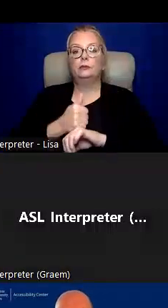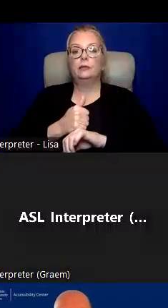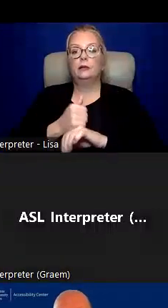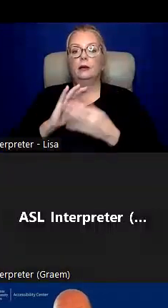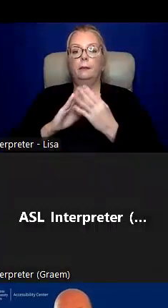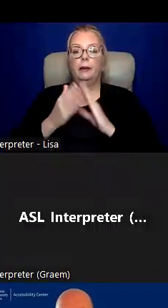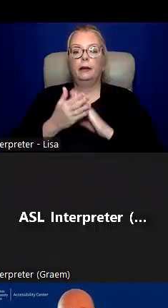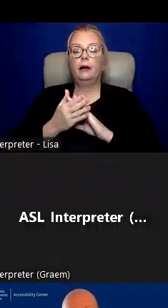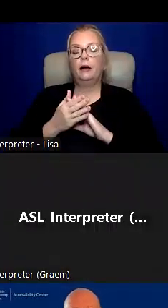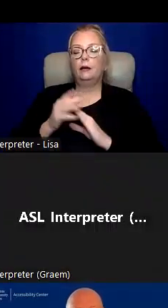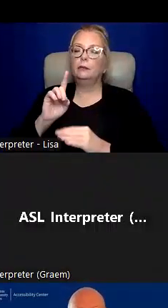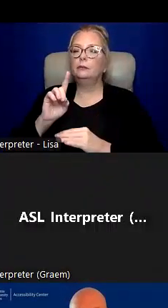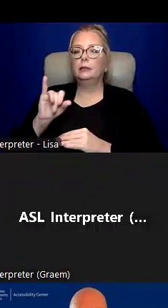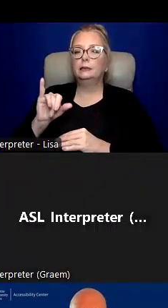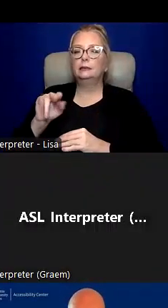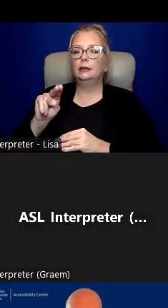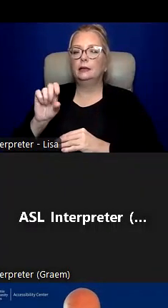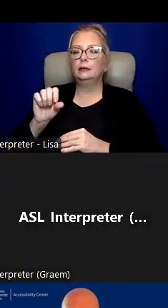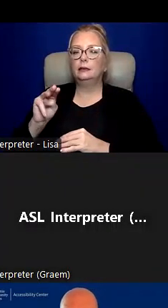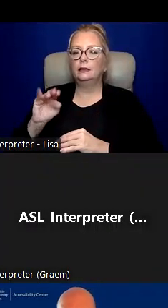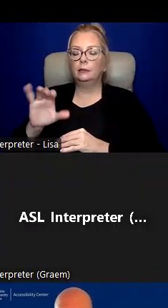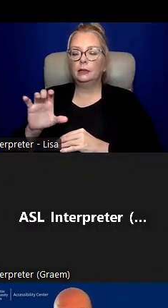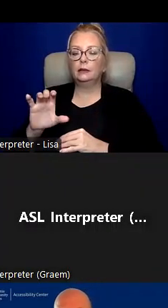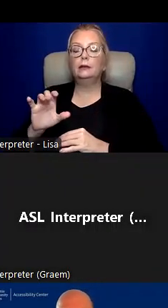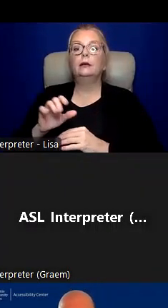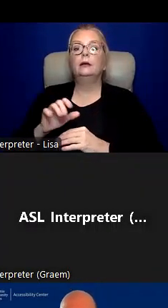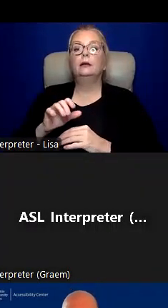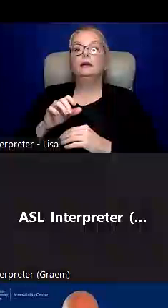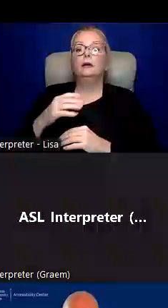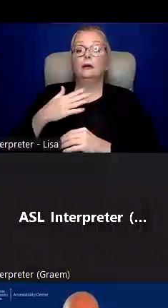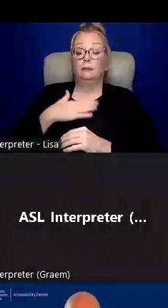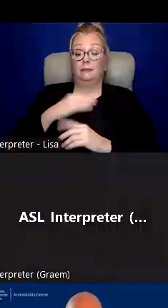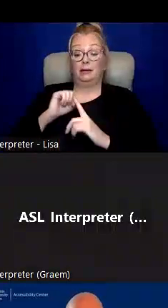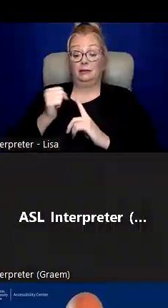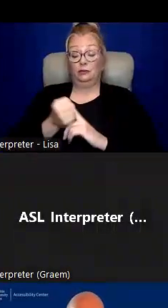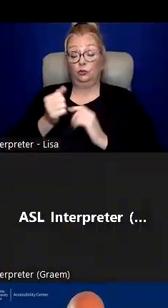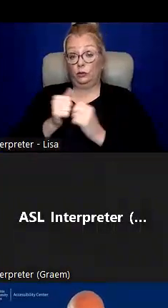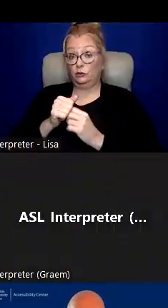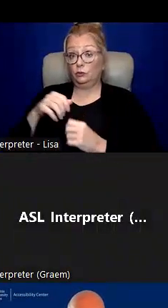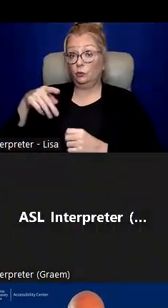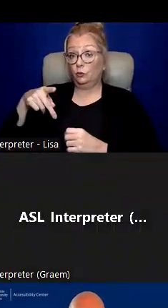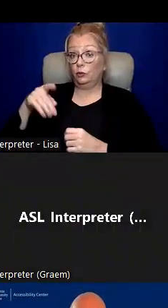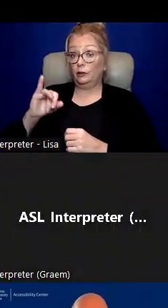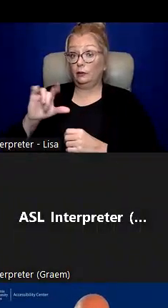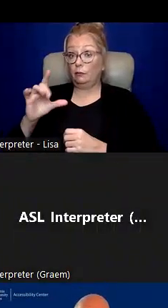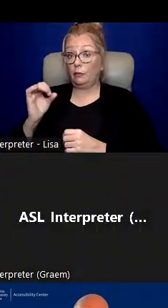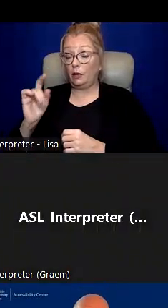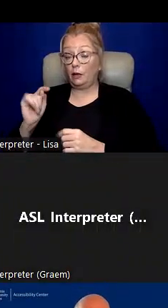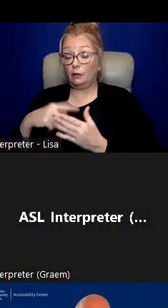And in the case of the pilot, in my case, the technology, the IT group at the college